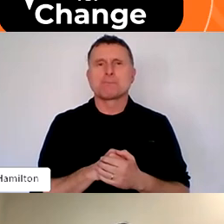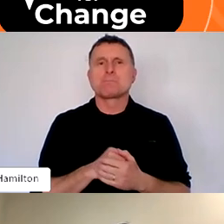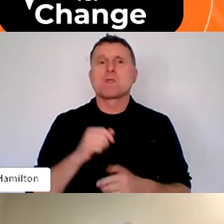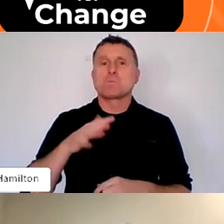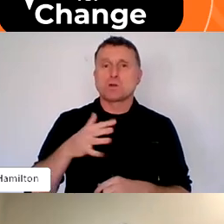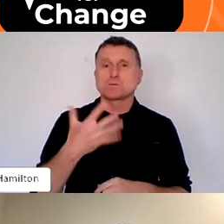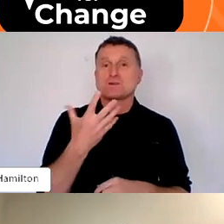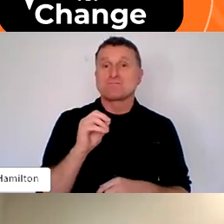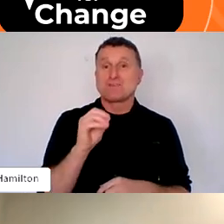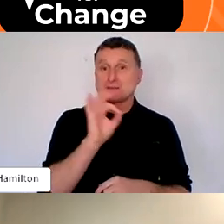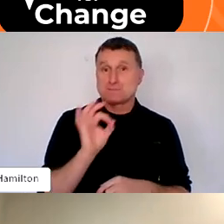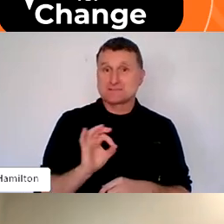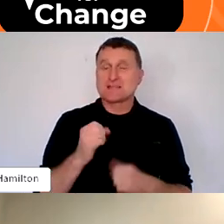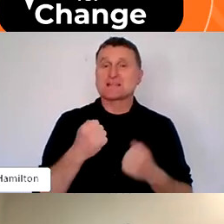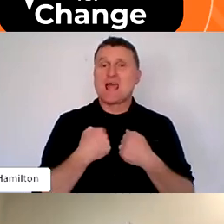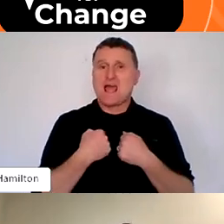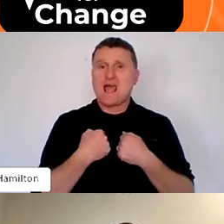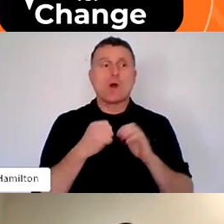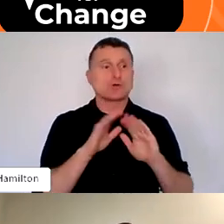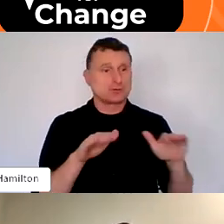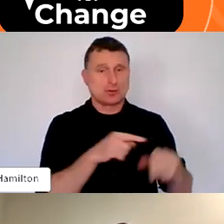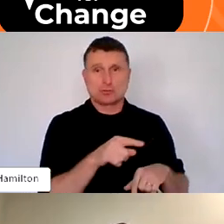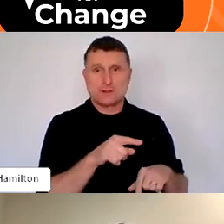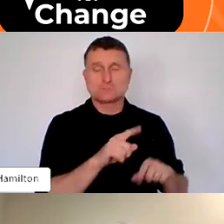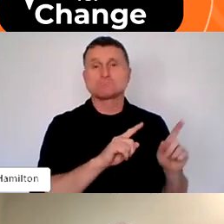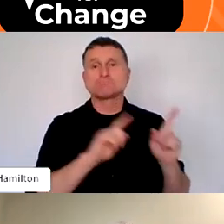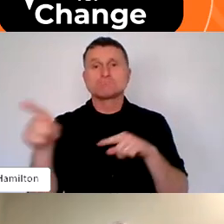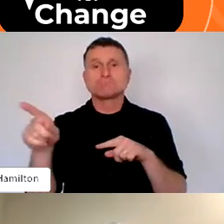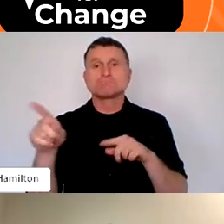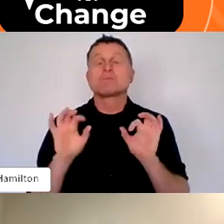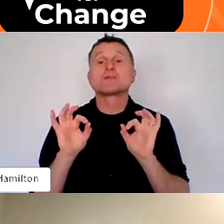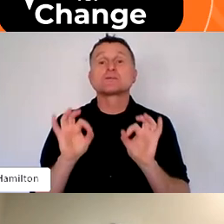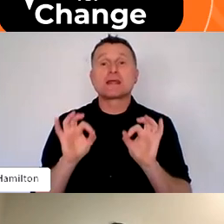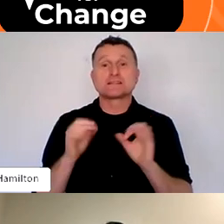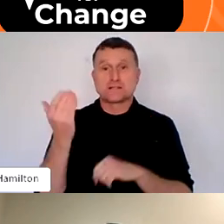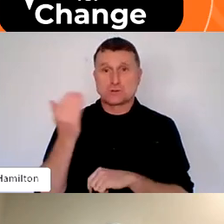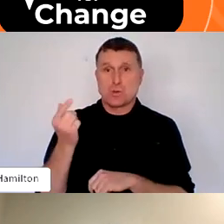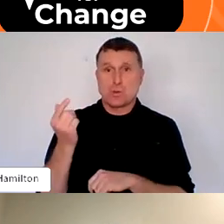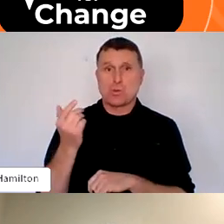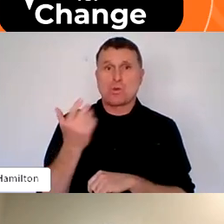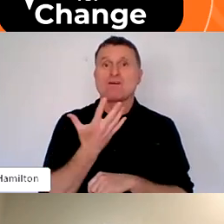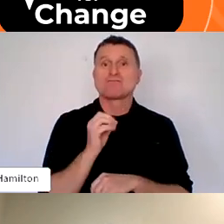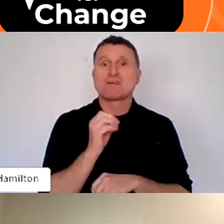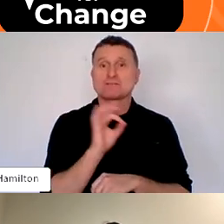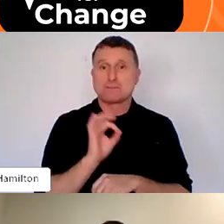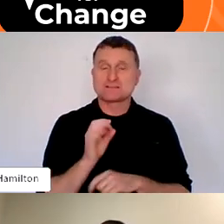will then go on to attend specialist school, and 50% go on to mainstream.